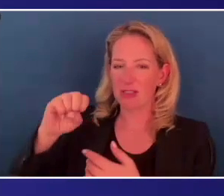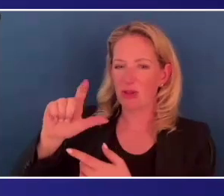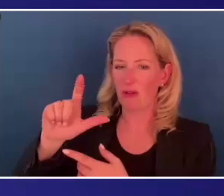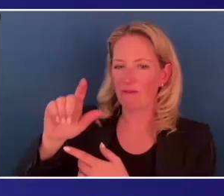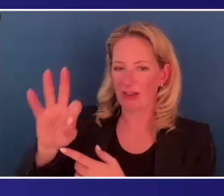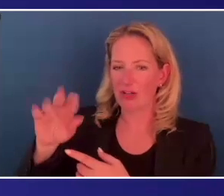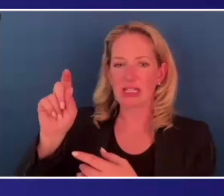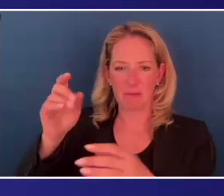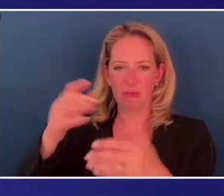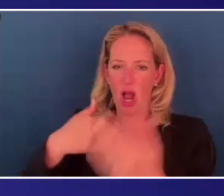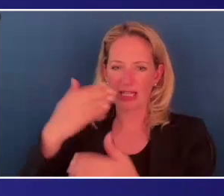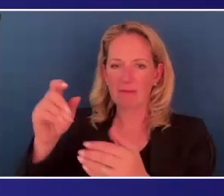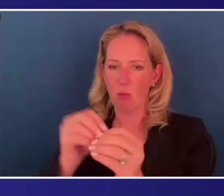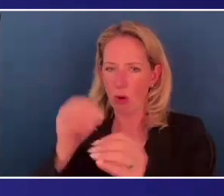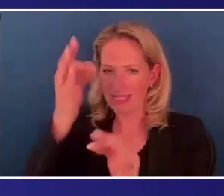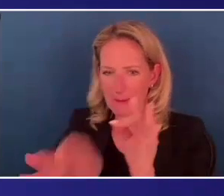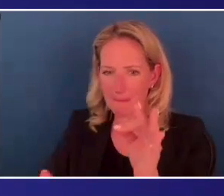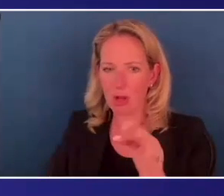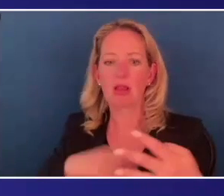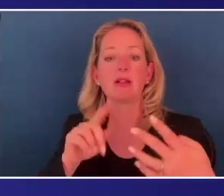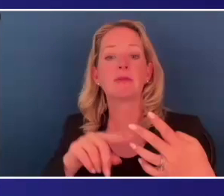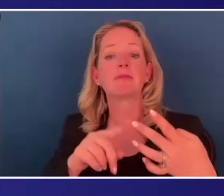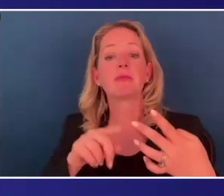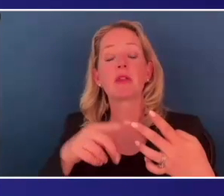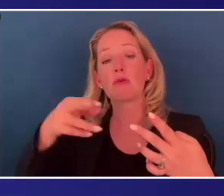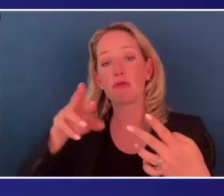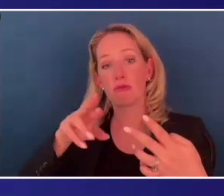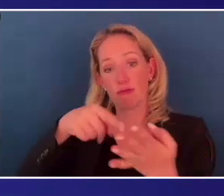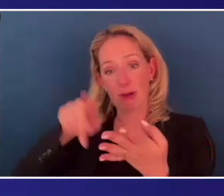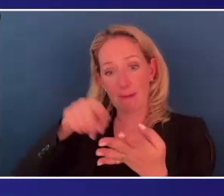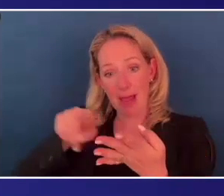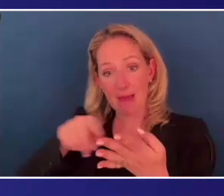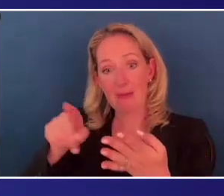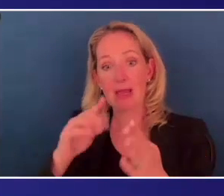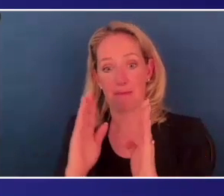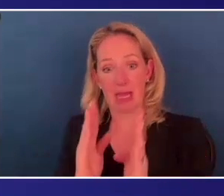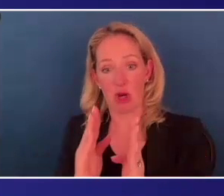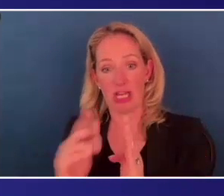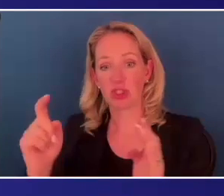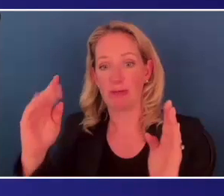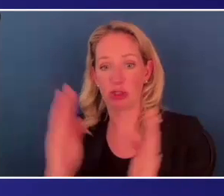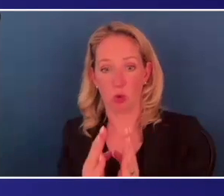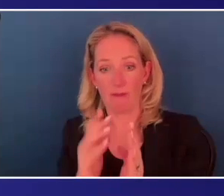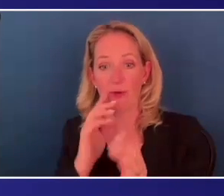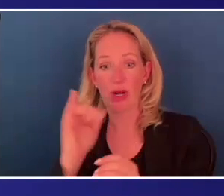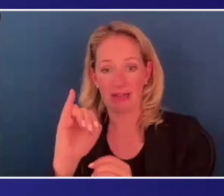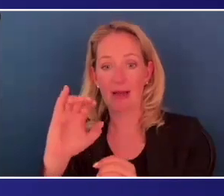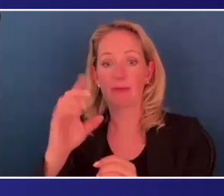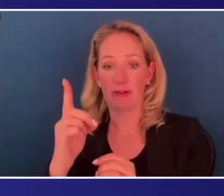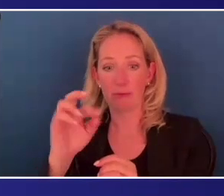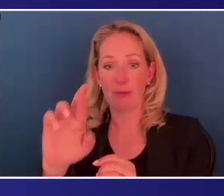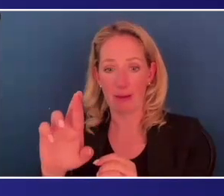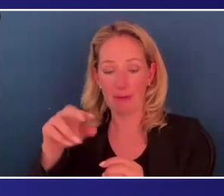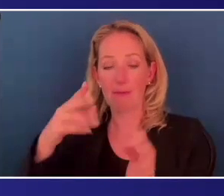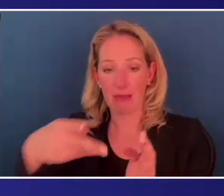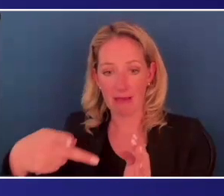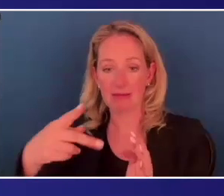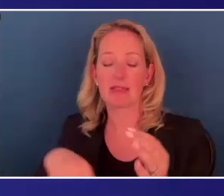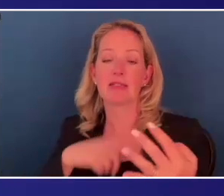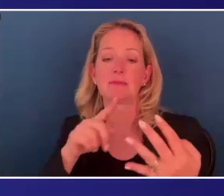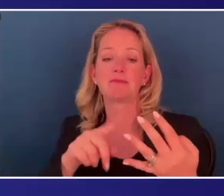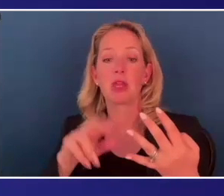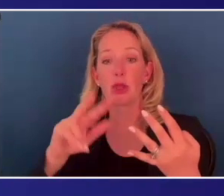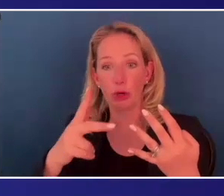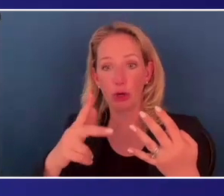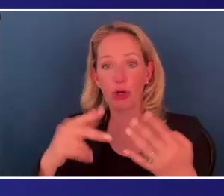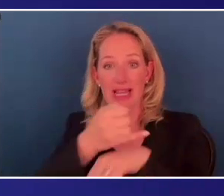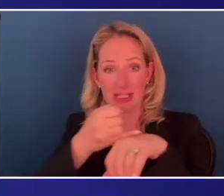2, they should shorten repayment periods and income-driven repayment plans. 3, they should reduce or eliminate interest on loans.